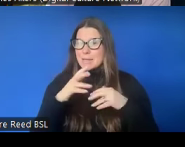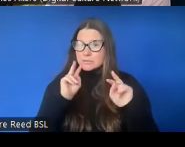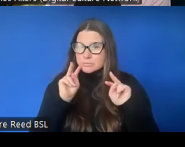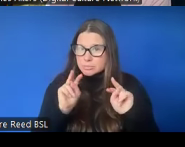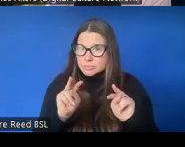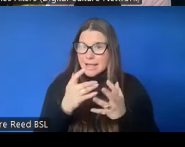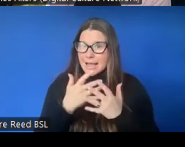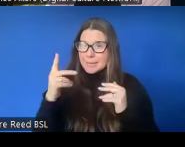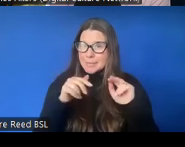unique web views.